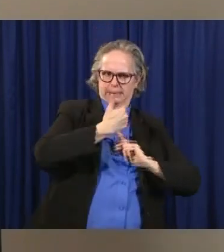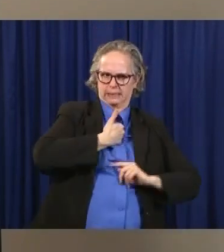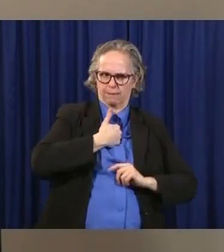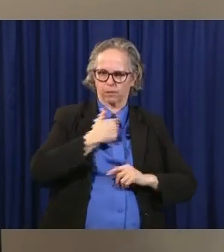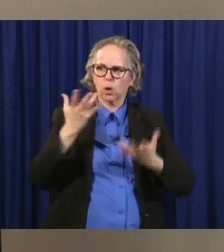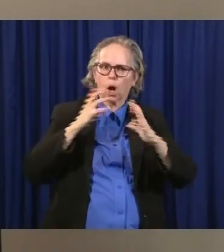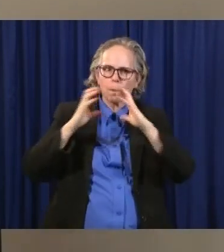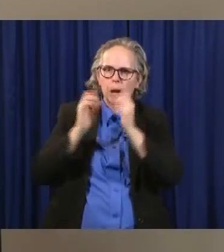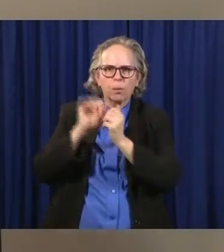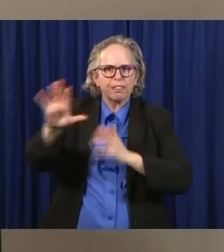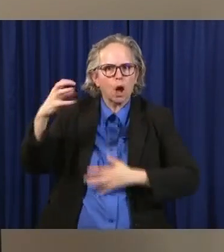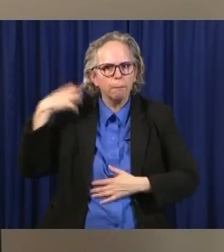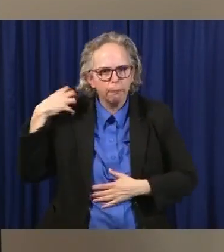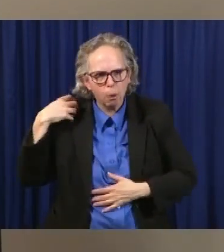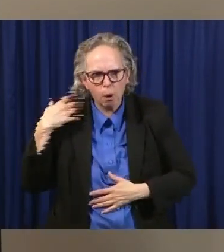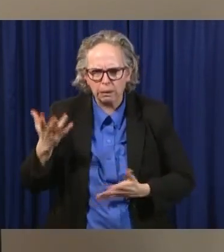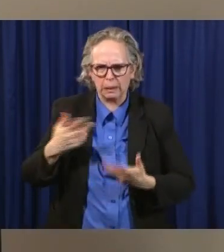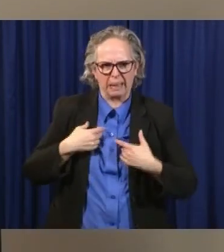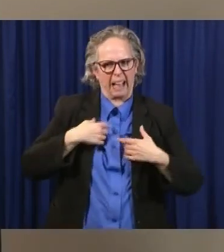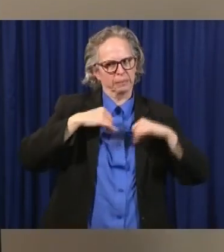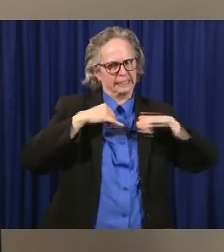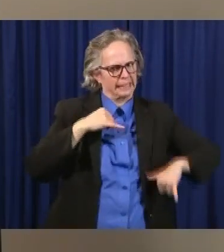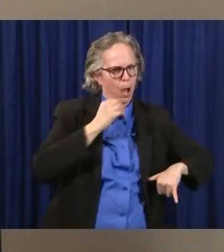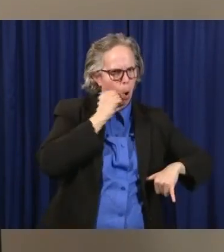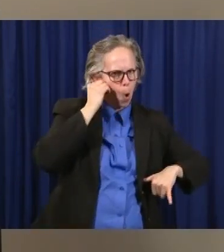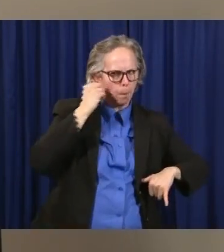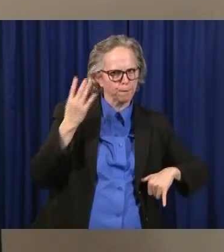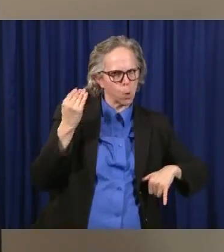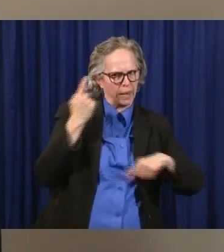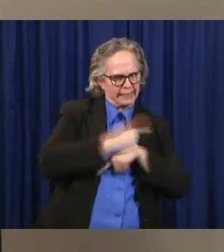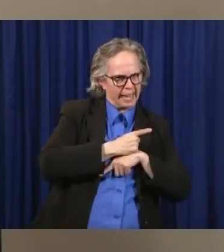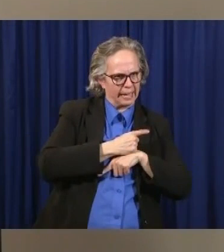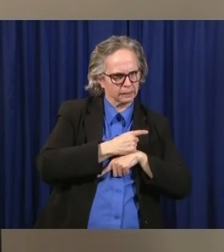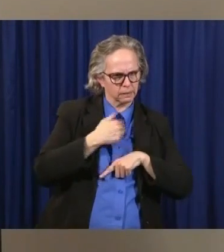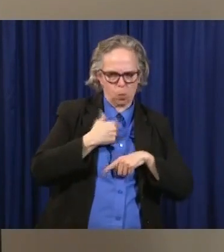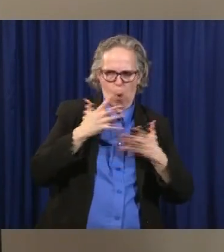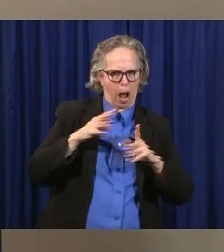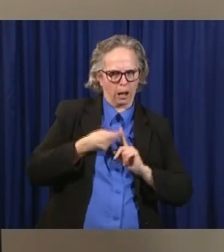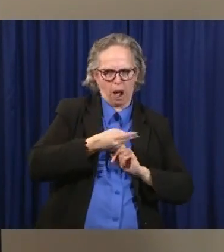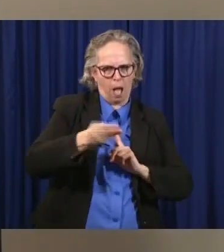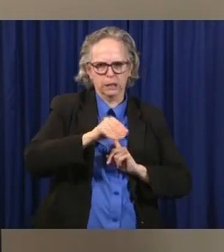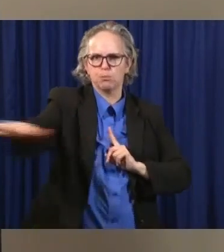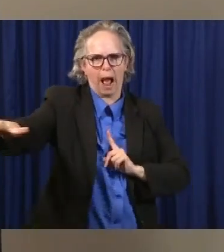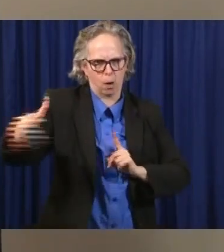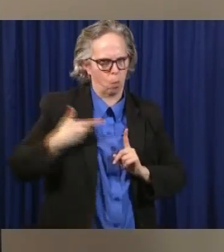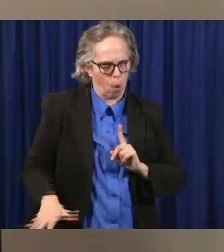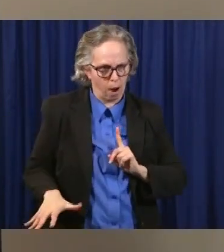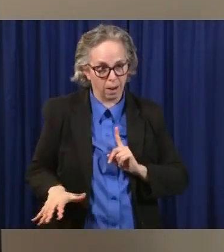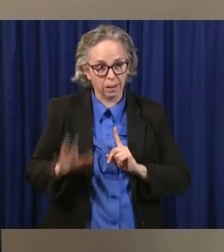BUT THIS IS WHERE YOU WORK WITH YOUR EMPLOYER AND WORK TO STAY HOME FOR 14 DAYS SO THAT YOU DON'T SPREAD IT TO OTHERS.